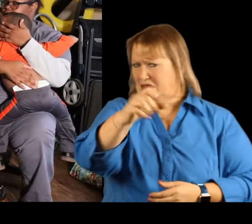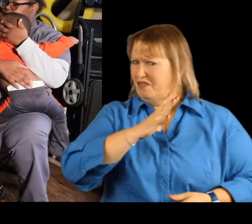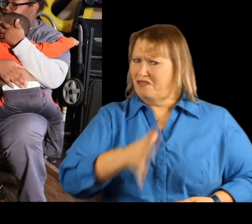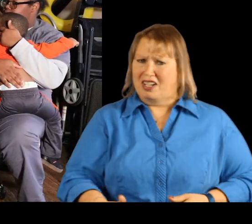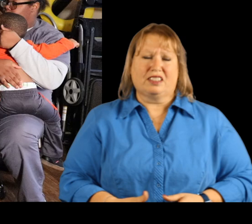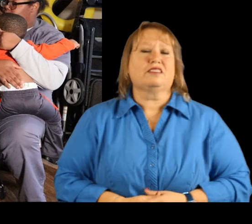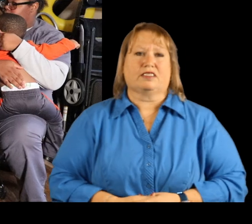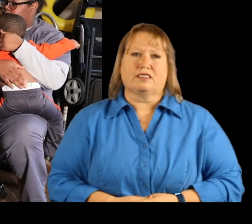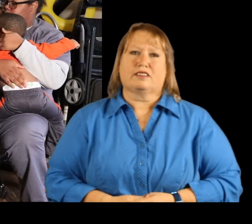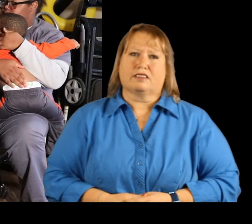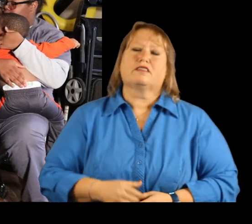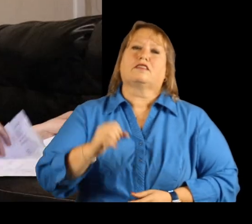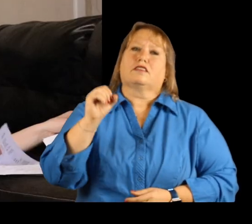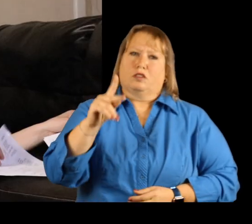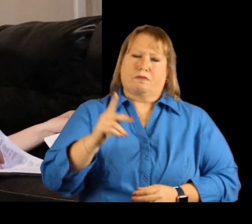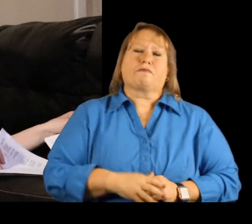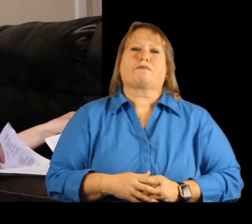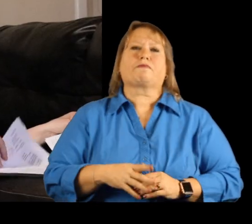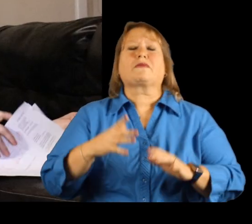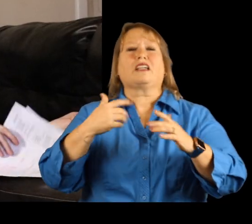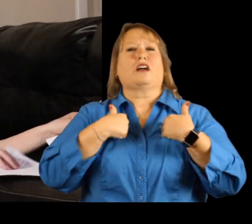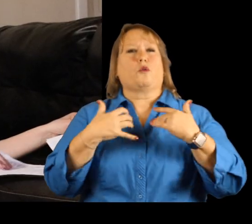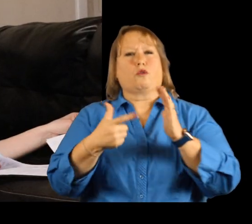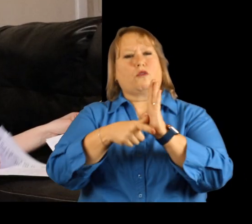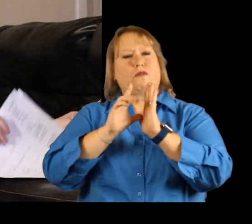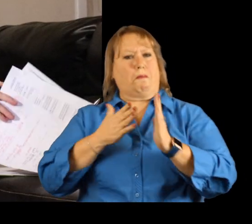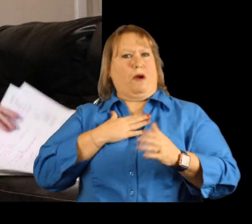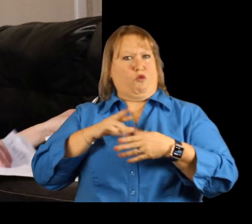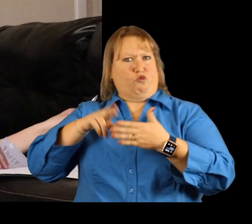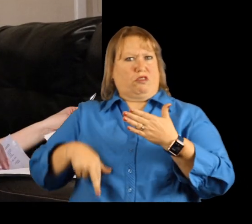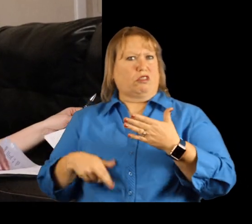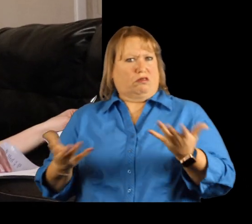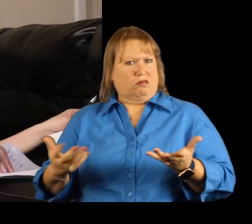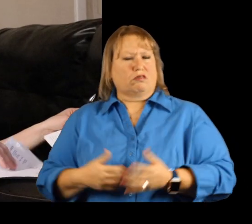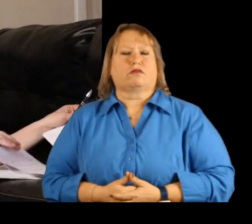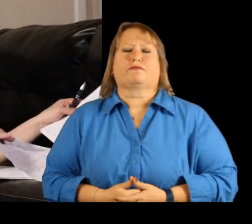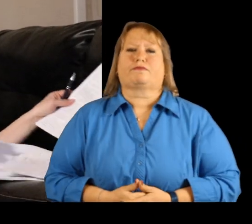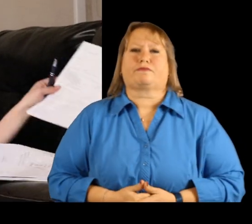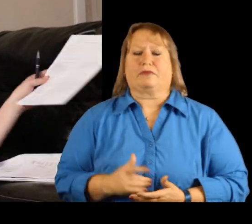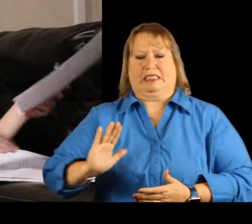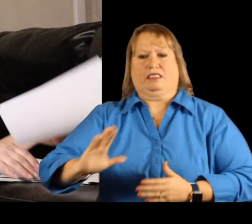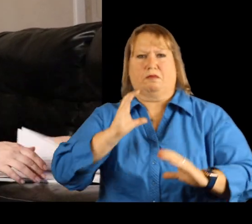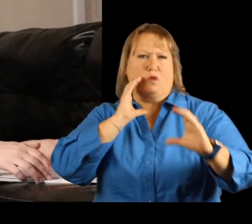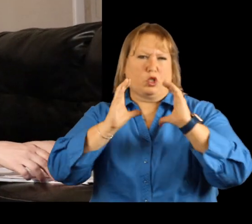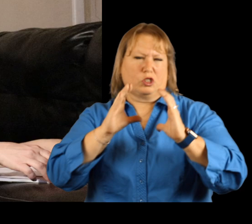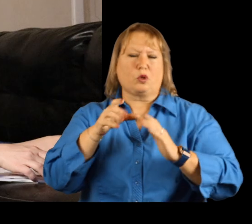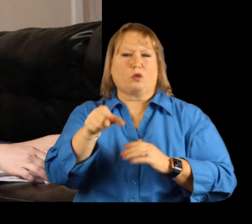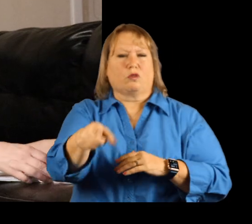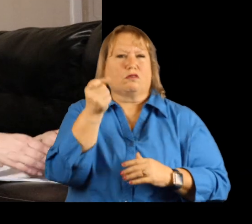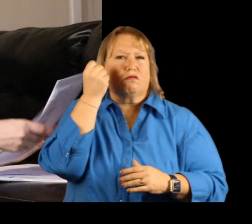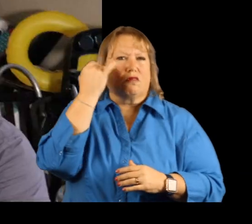Awesome! Good! I'll kind of go over what my results came out as far as communication, so you kinda have an idea.